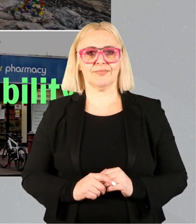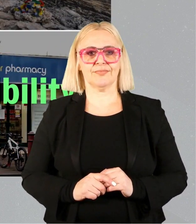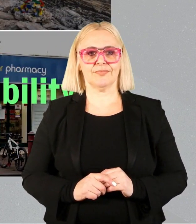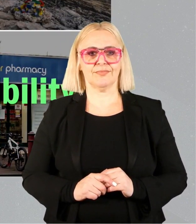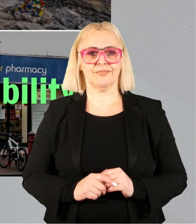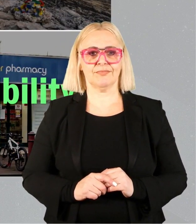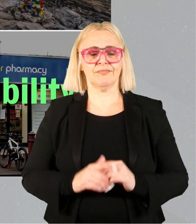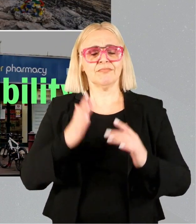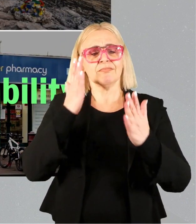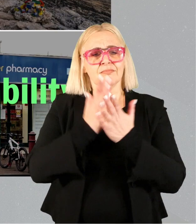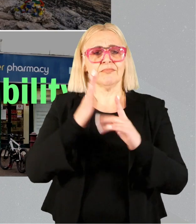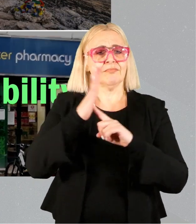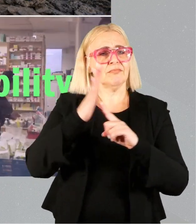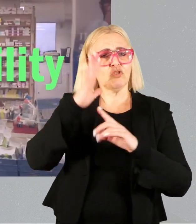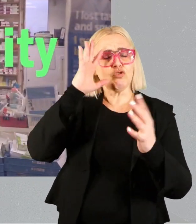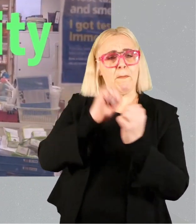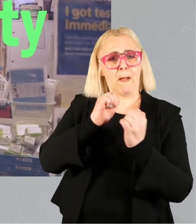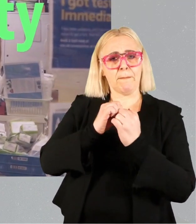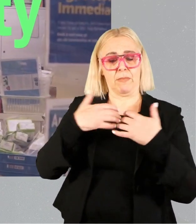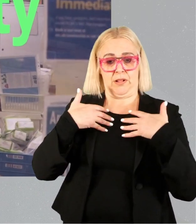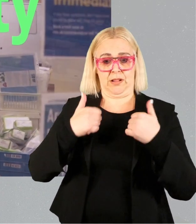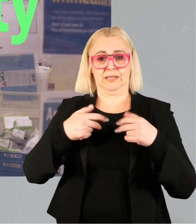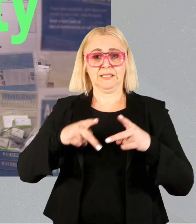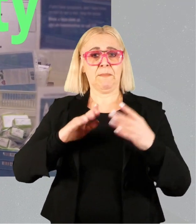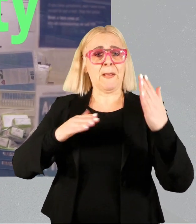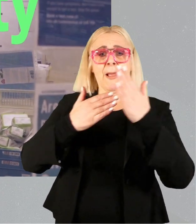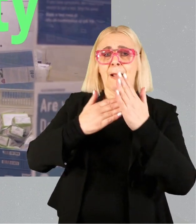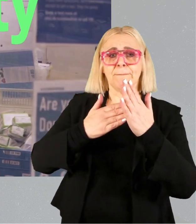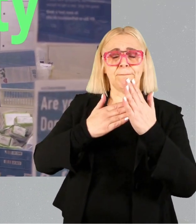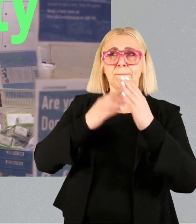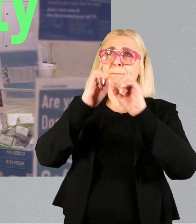We mustn't forget that the whole idea behind the health system is universal access.